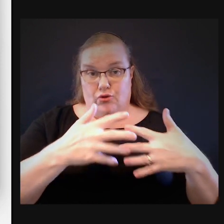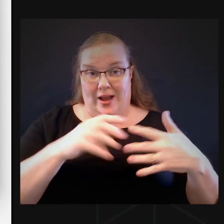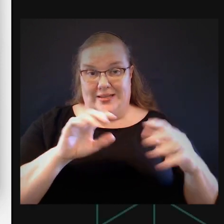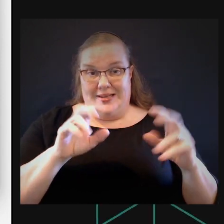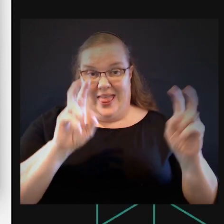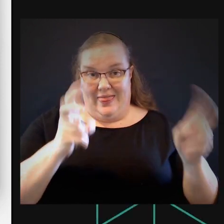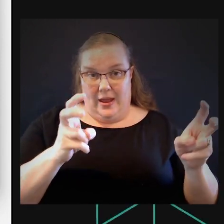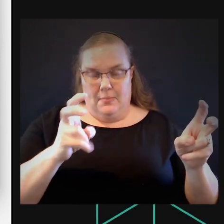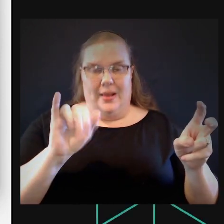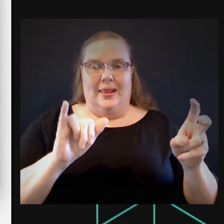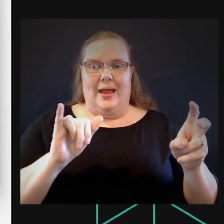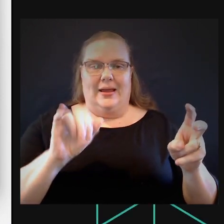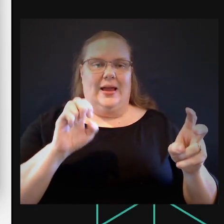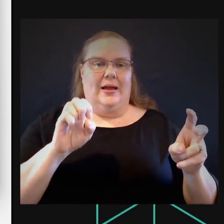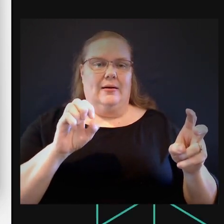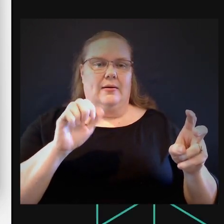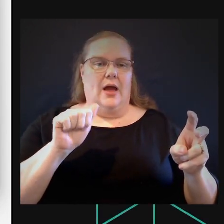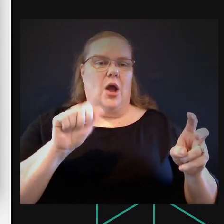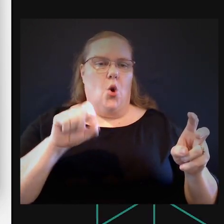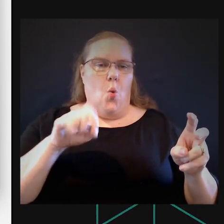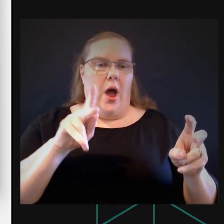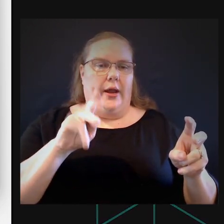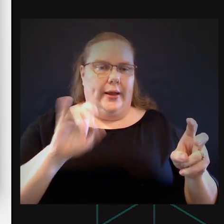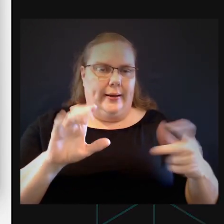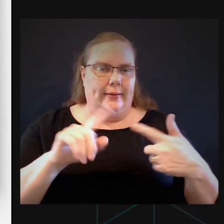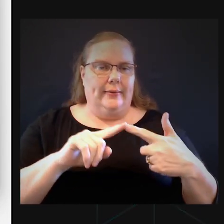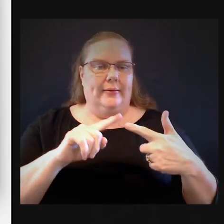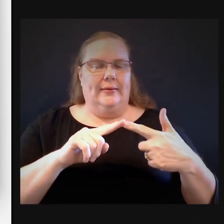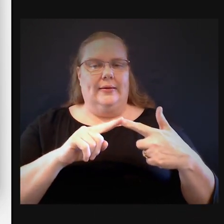such as Aquatic, Desert, Dusk, Night Sky.